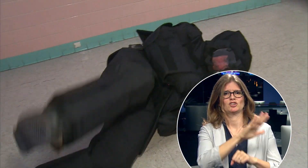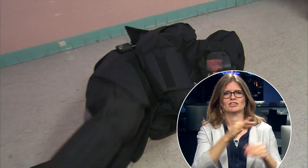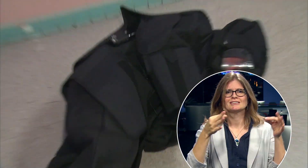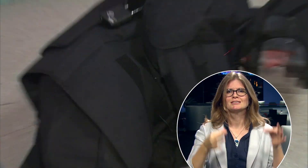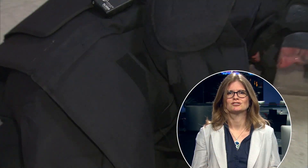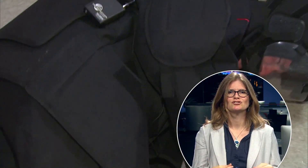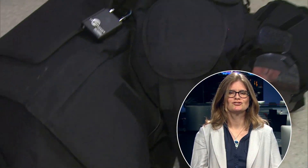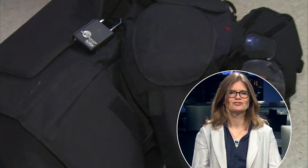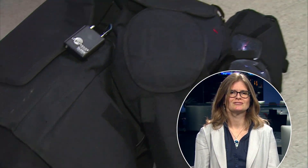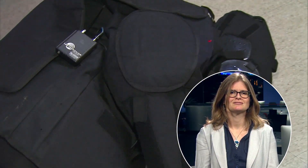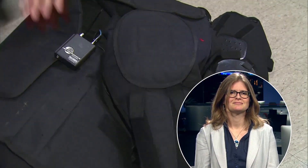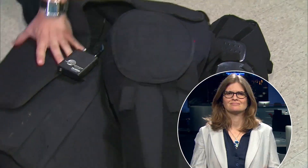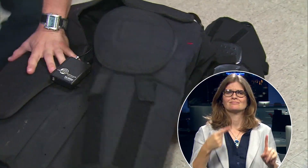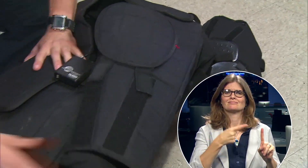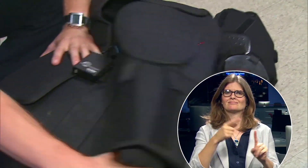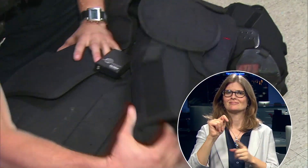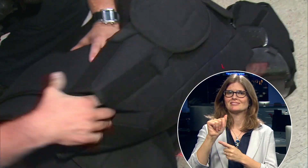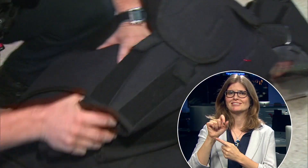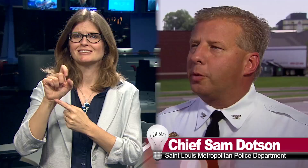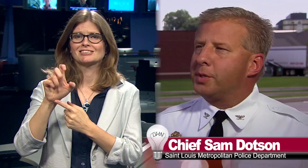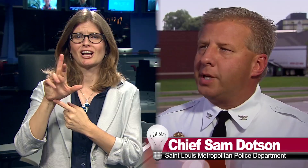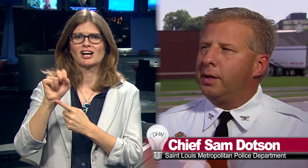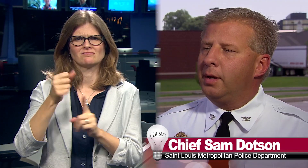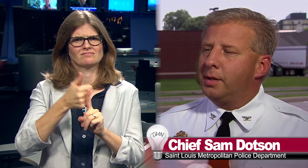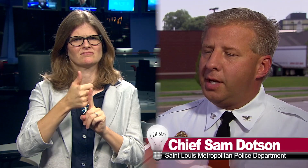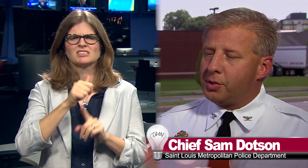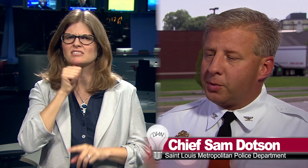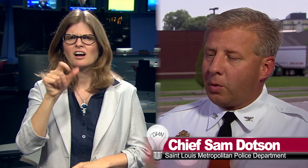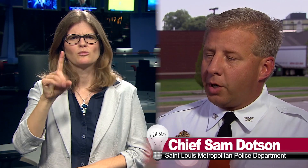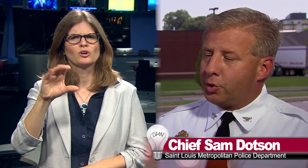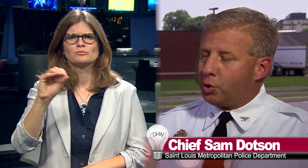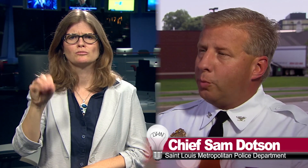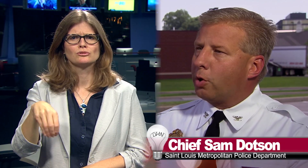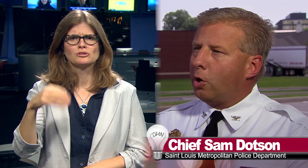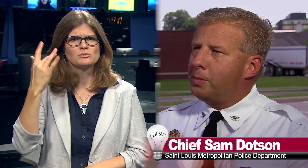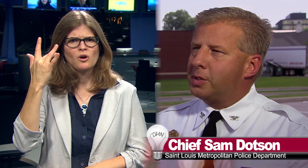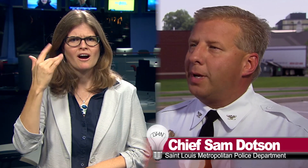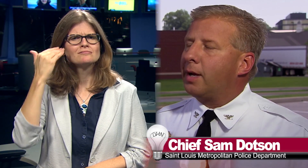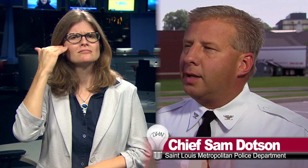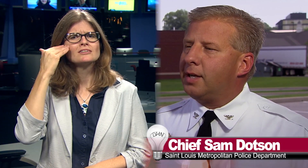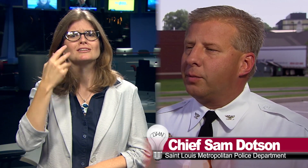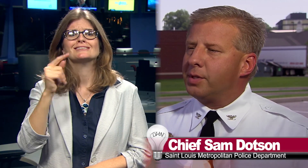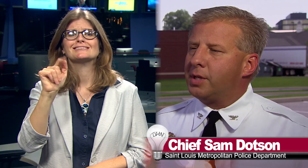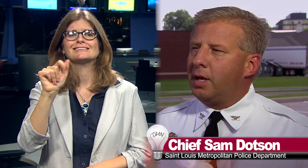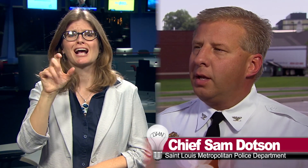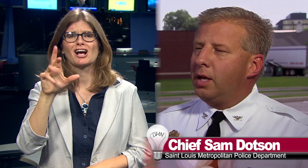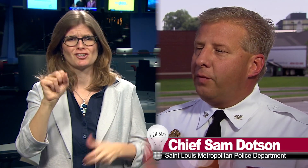Chief Dotson: “Tasers are not 100 percent. Tasers require two probes to make contact with the skin.